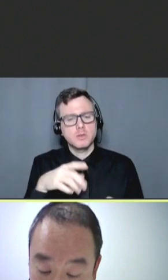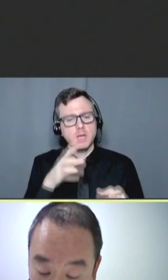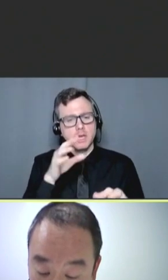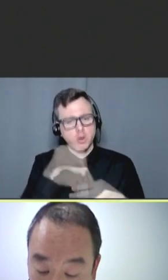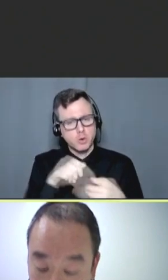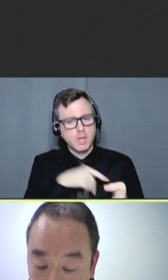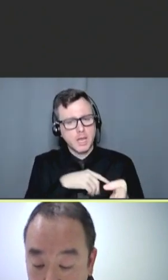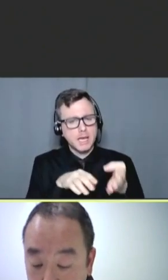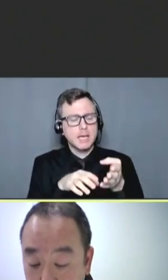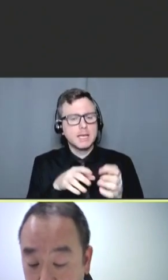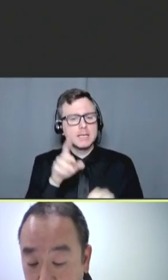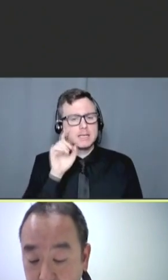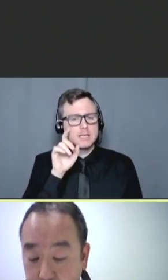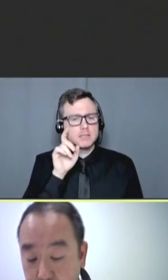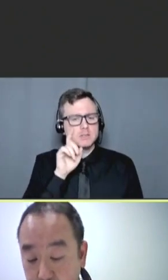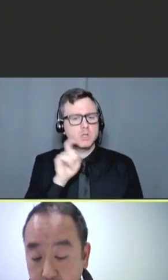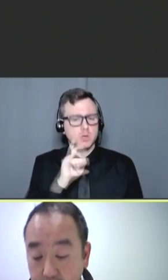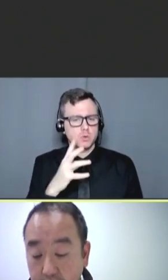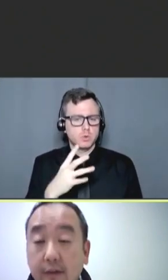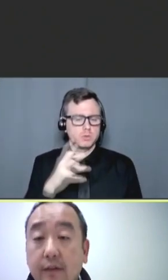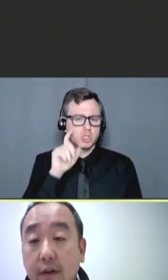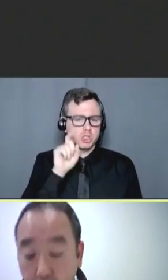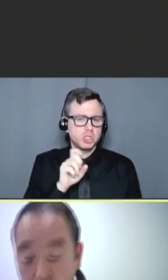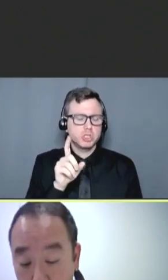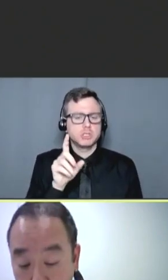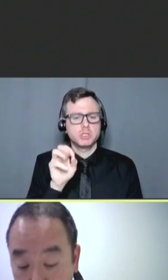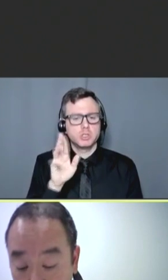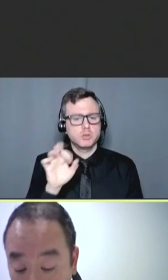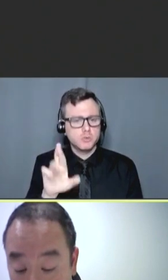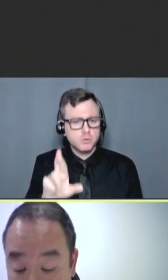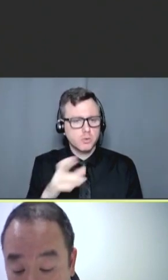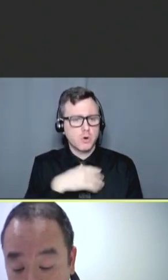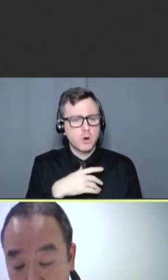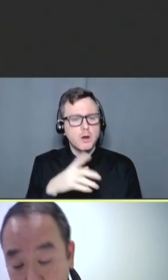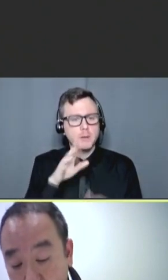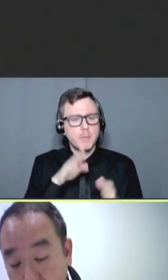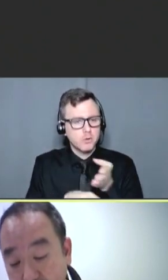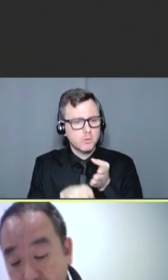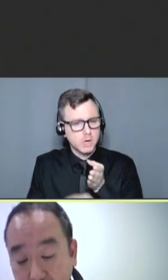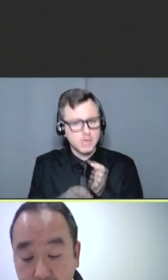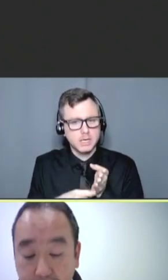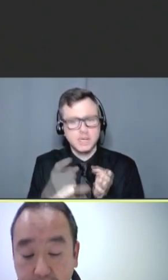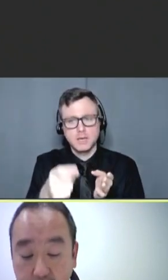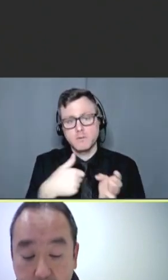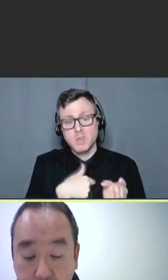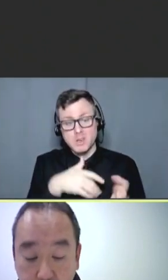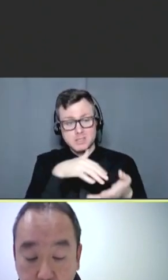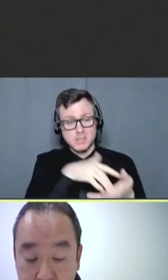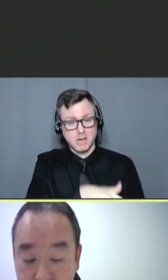and adults. The analysis of the Goff [phonetic sp] study -- today's study from 1996 to 2014